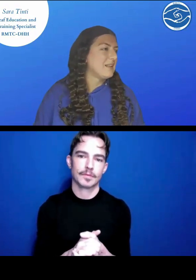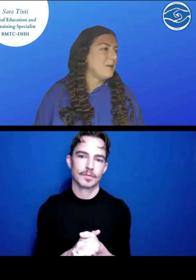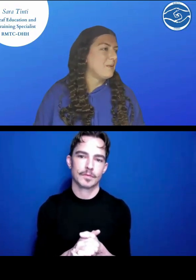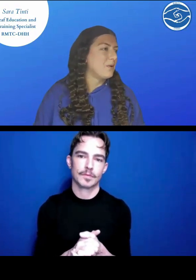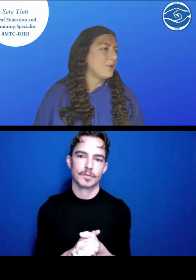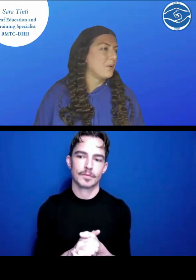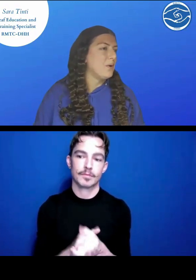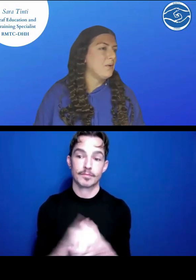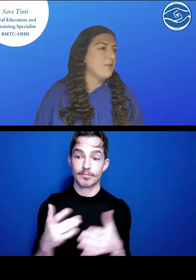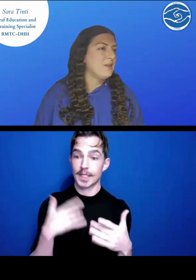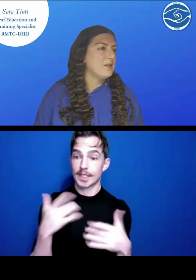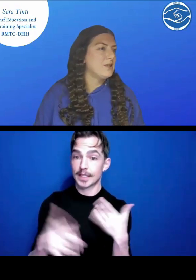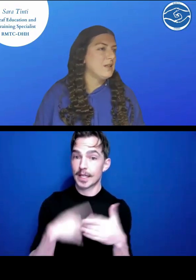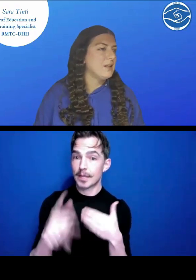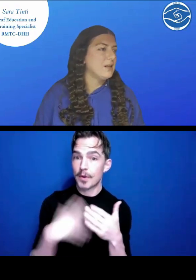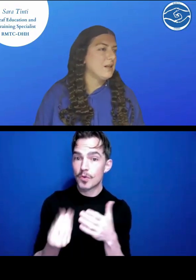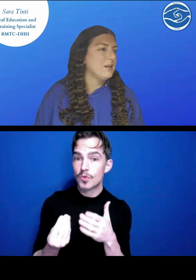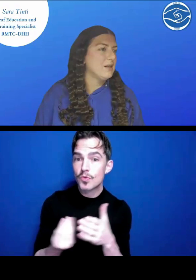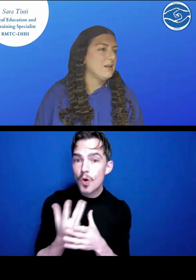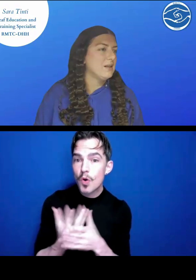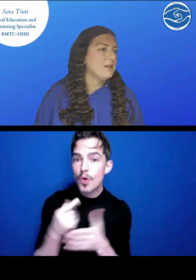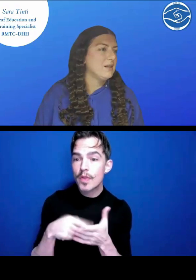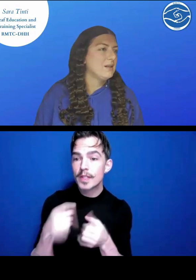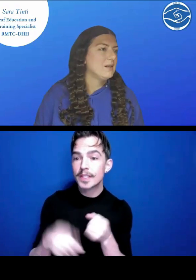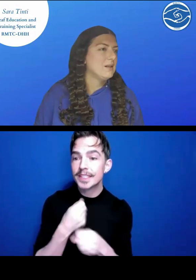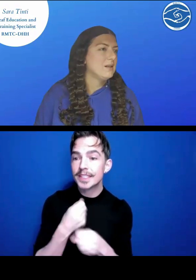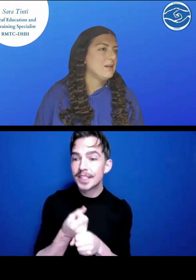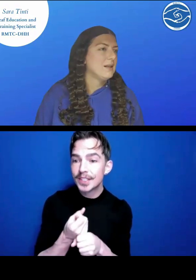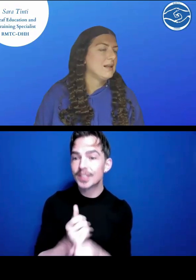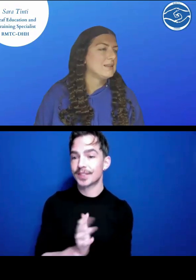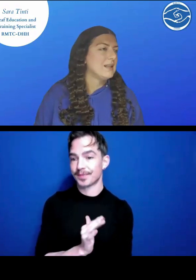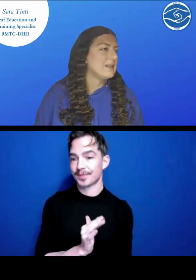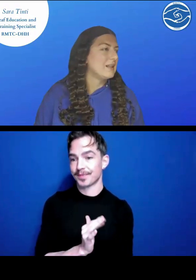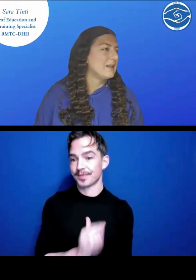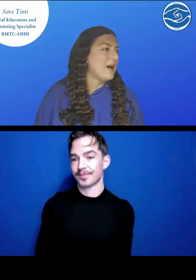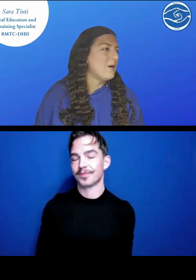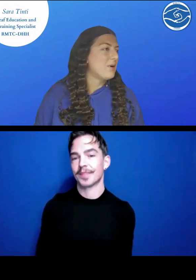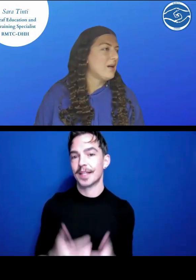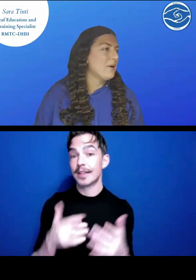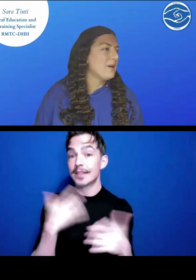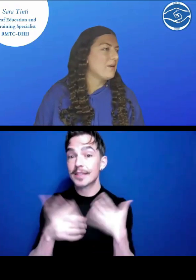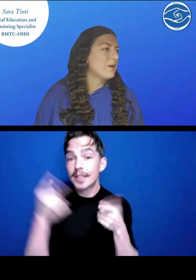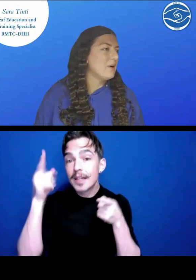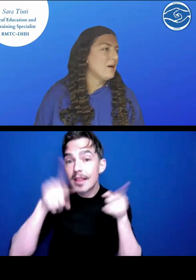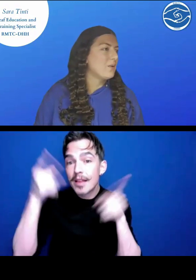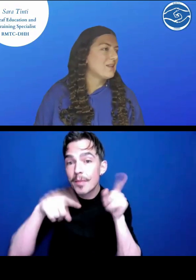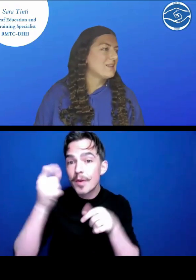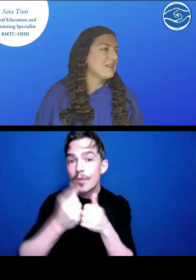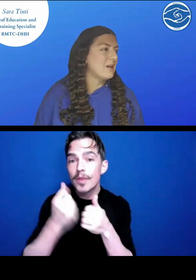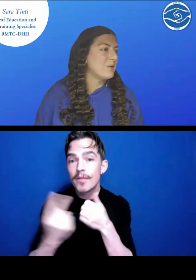Excited about growth this year. Excited to collaborate with everyone. We're excited to